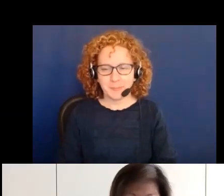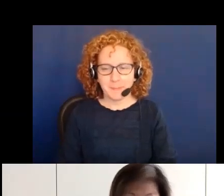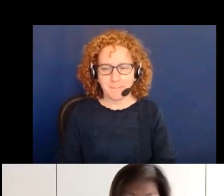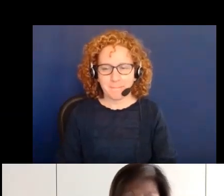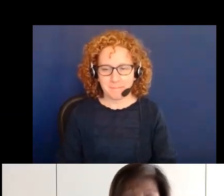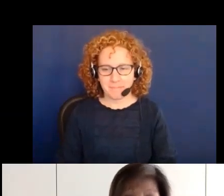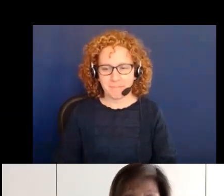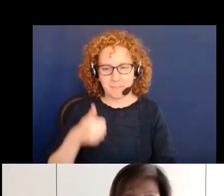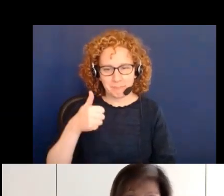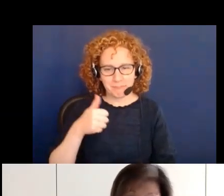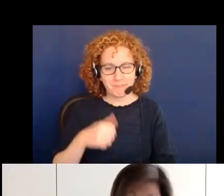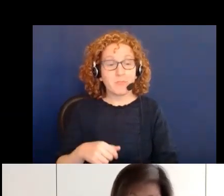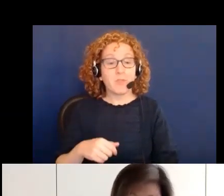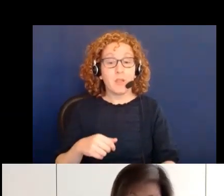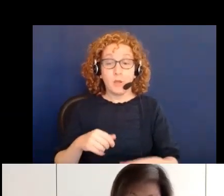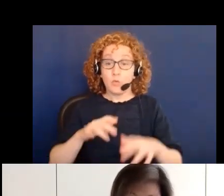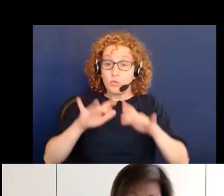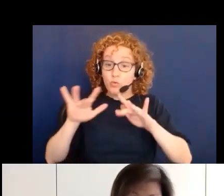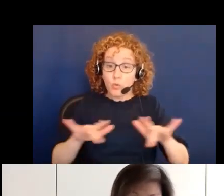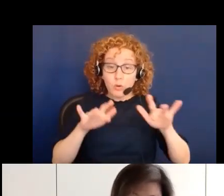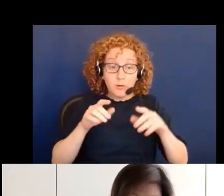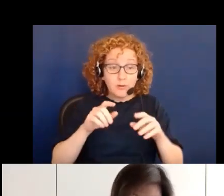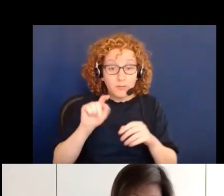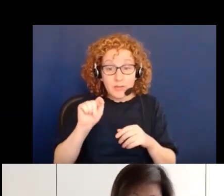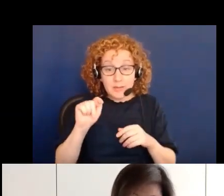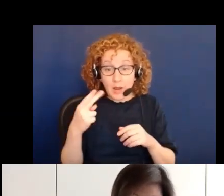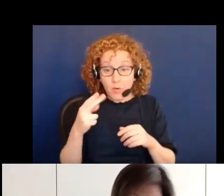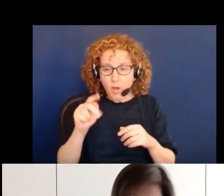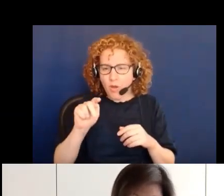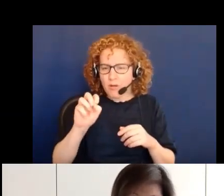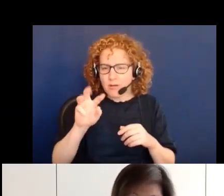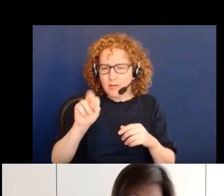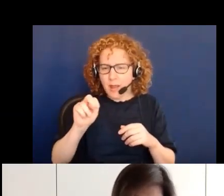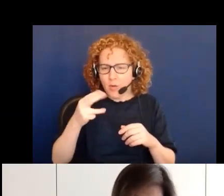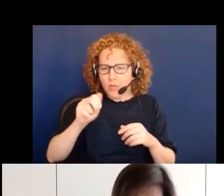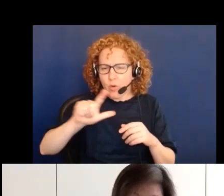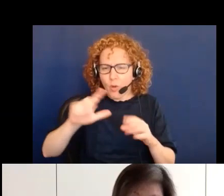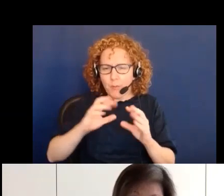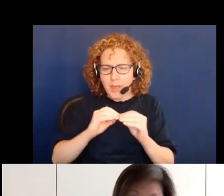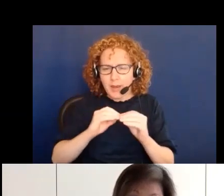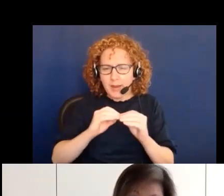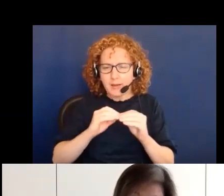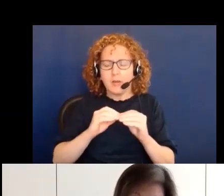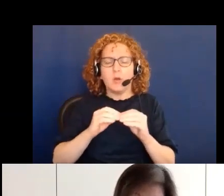hall will be made available through the NAFSA website in a few days so please check back there